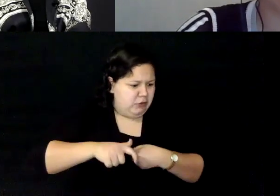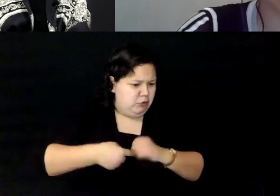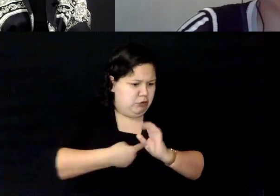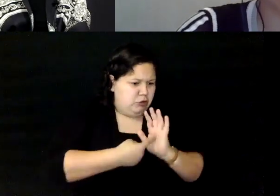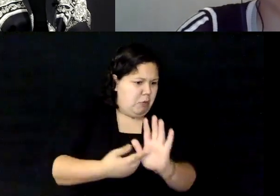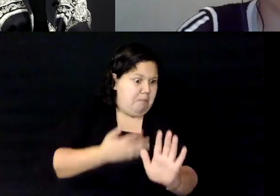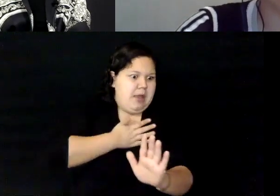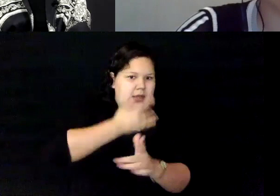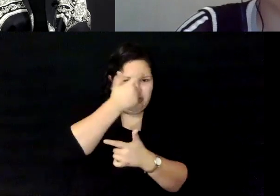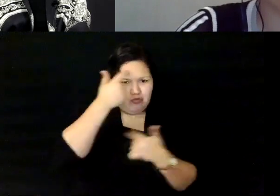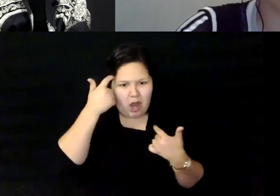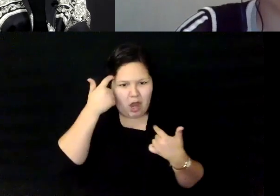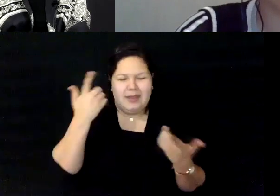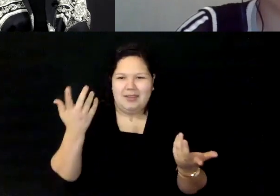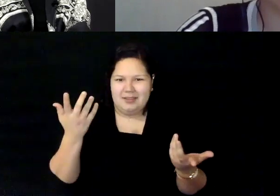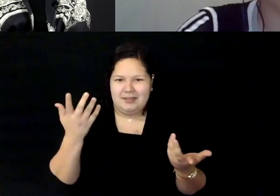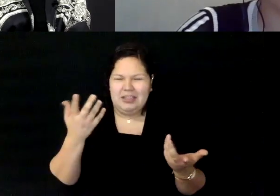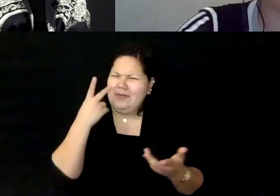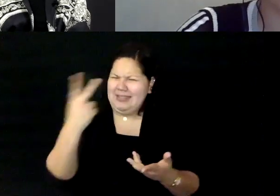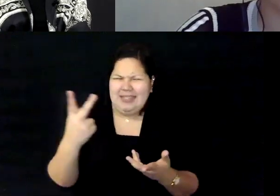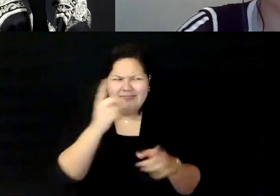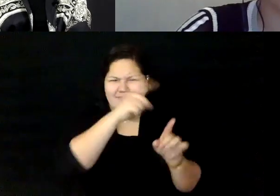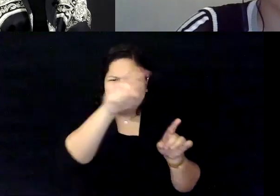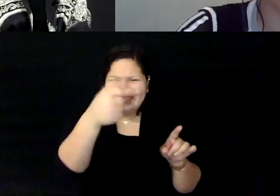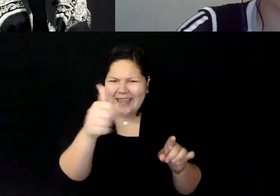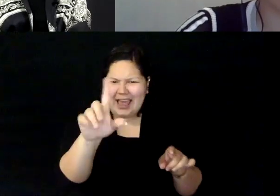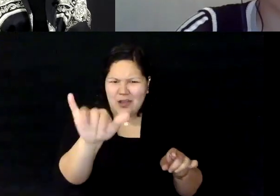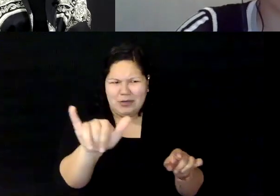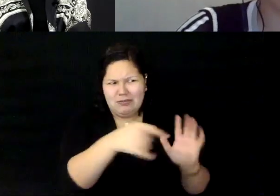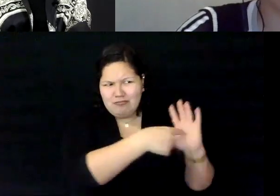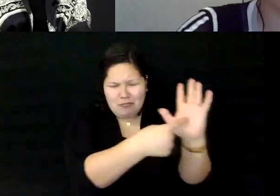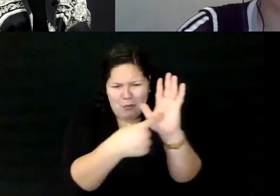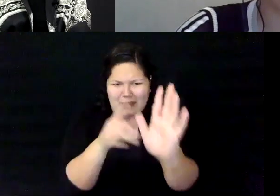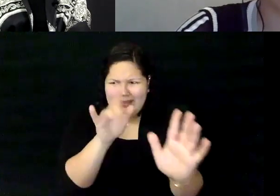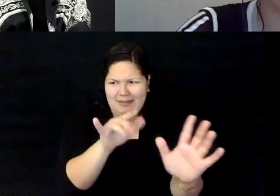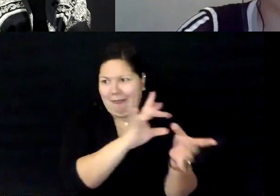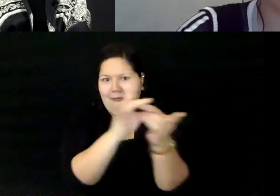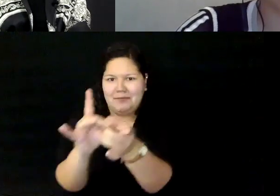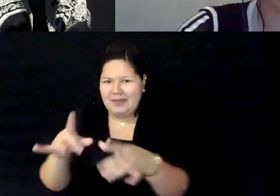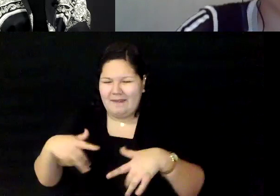which we've been seeing in galleries too. And that's not something that